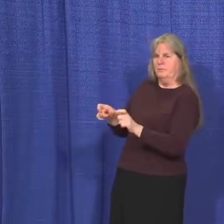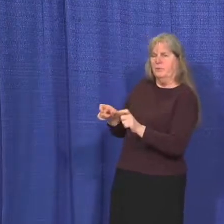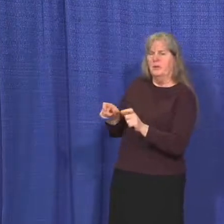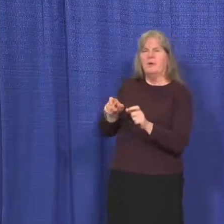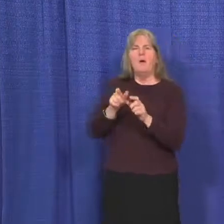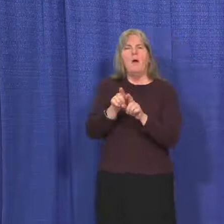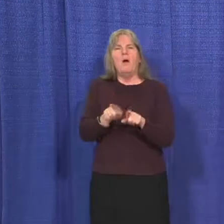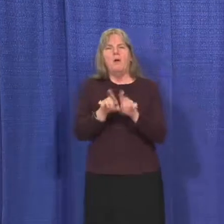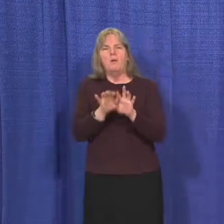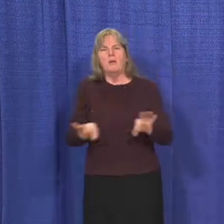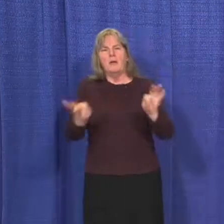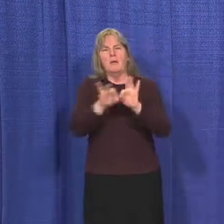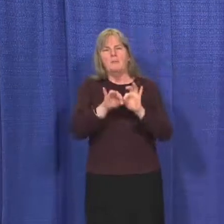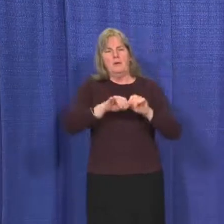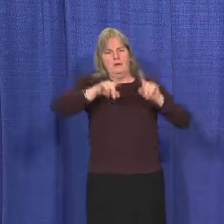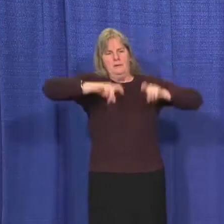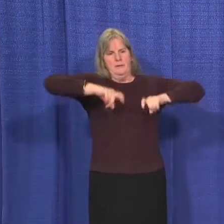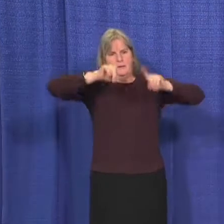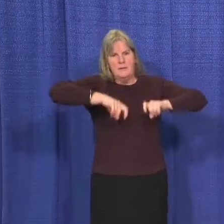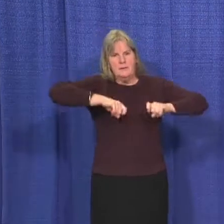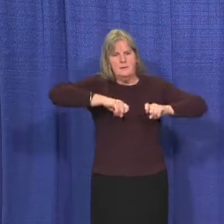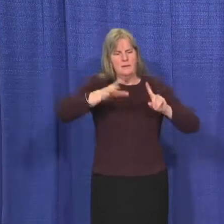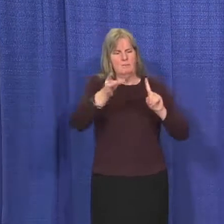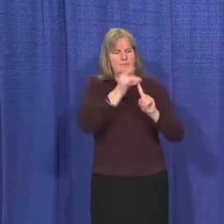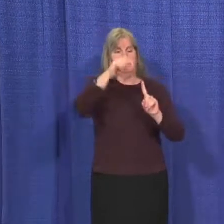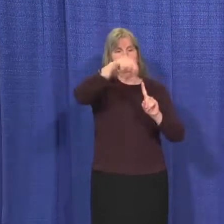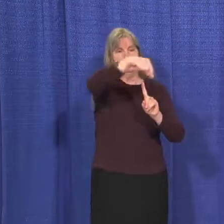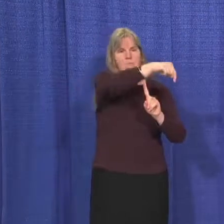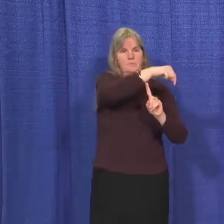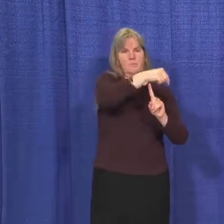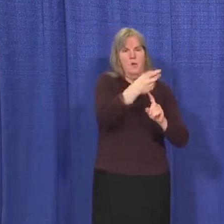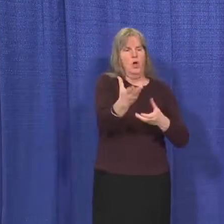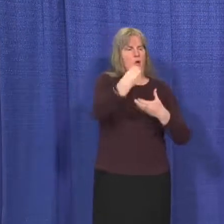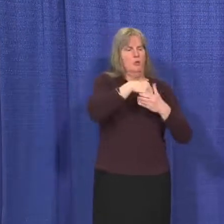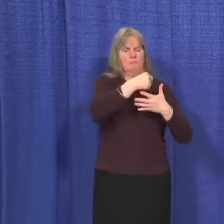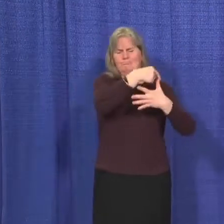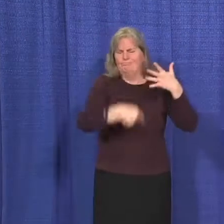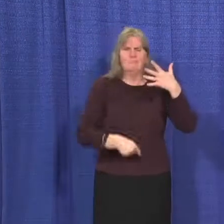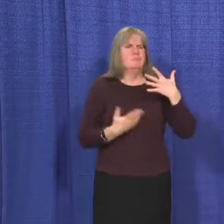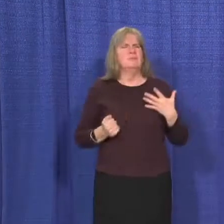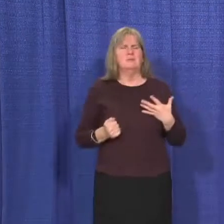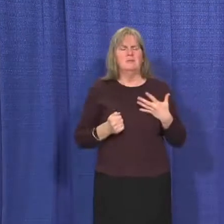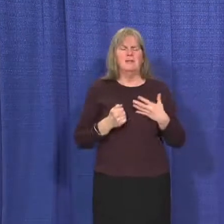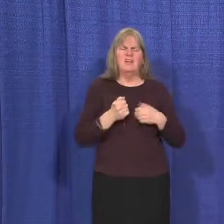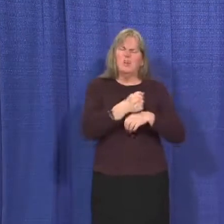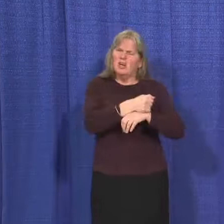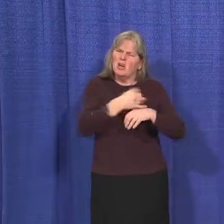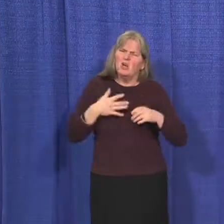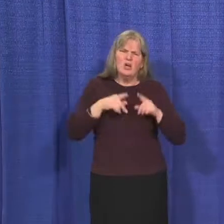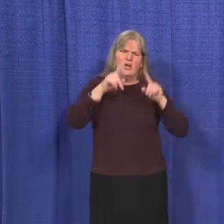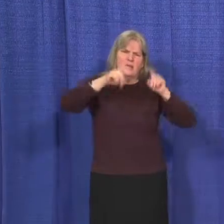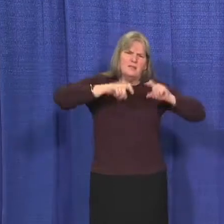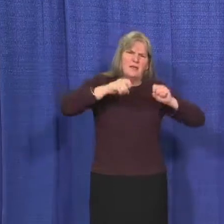rely on accessible testing and skilled contact tracing. It is so important to test early